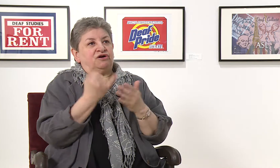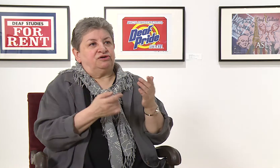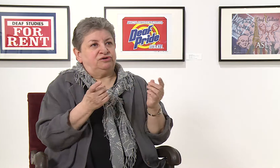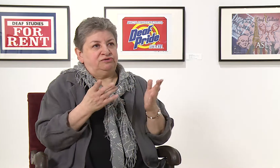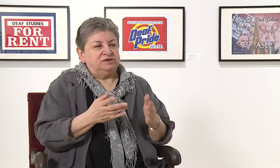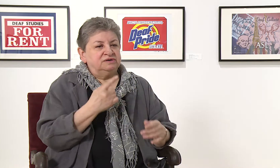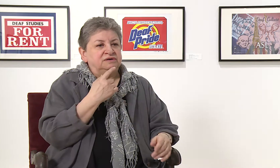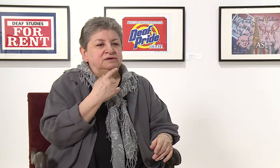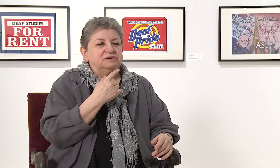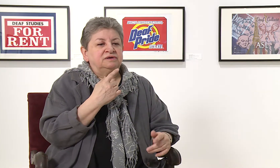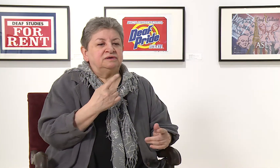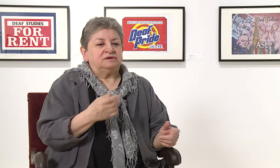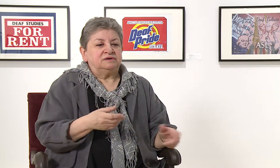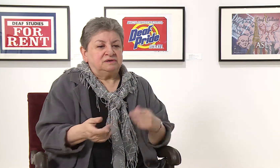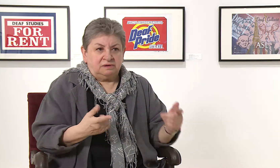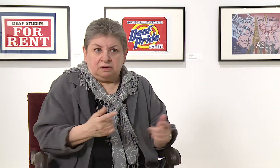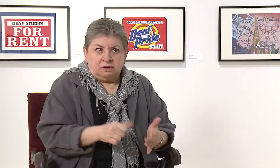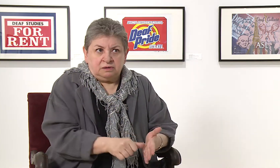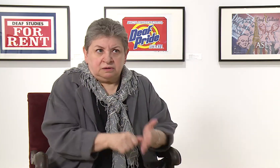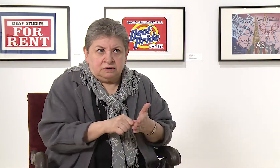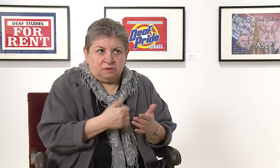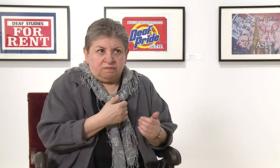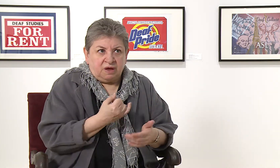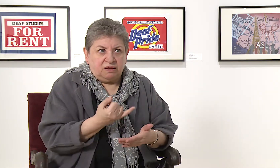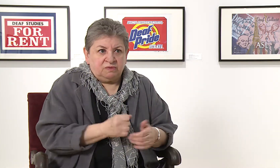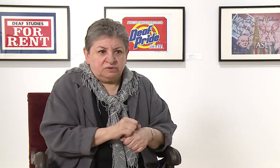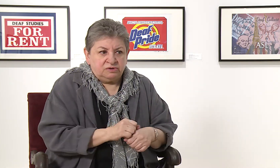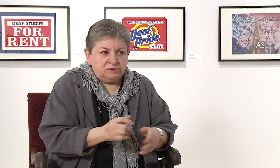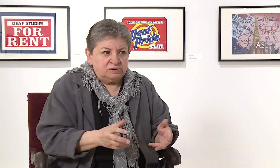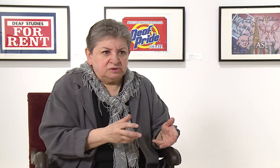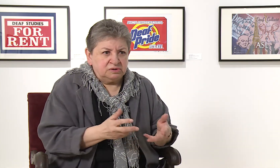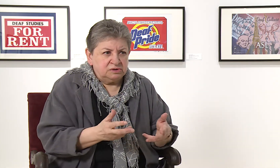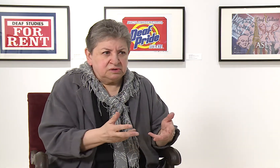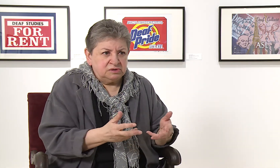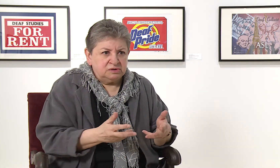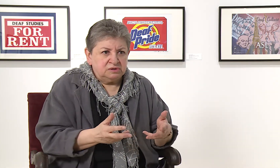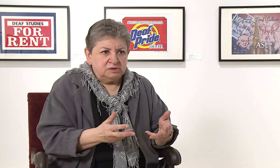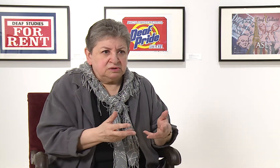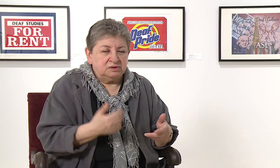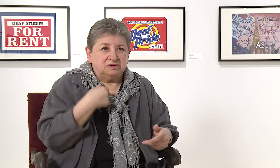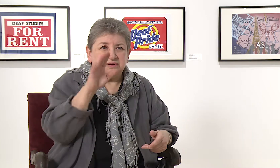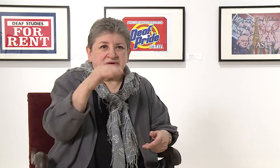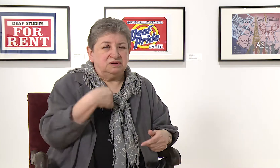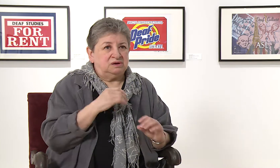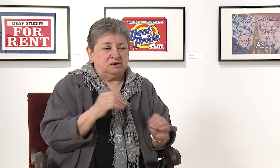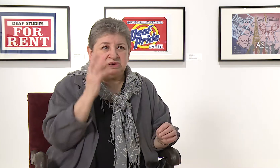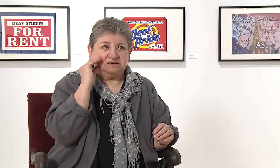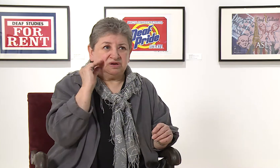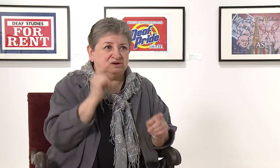I believe it was Lexington. Another art director who was impressed with my work--